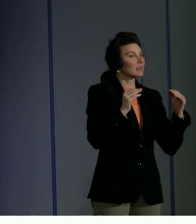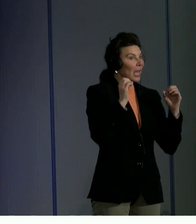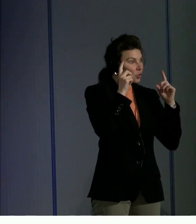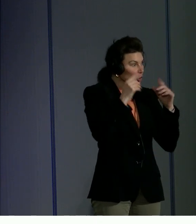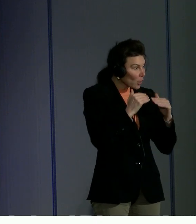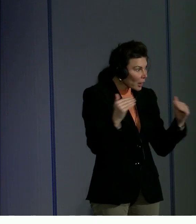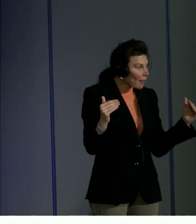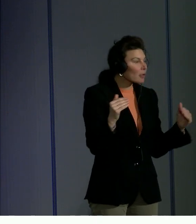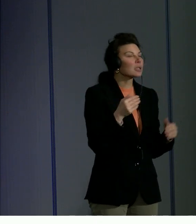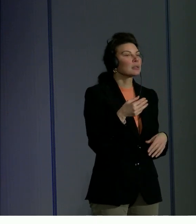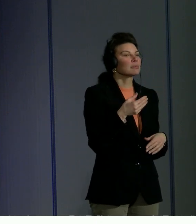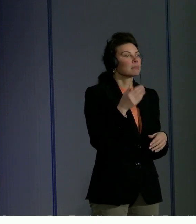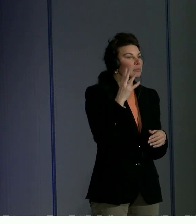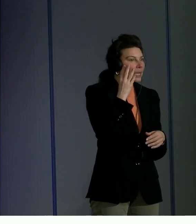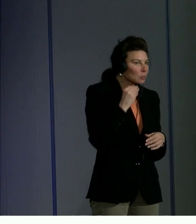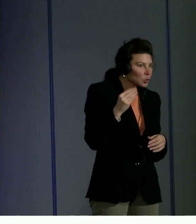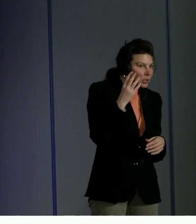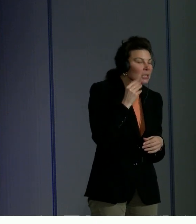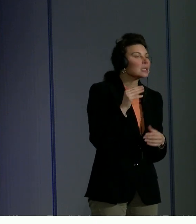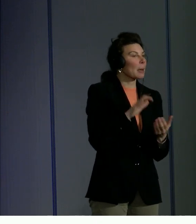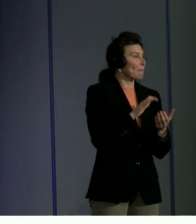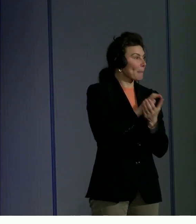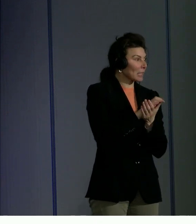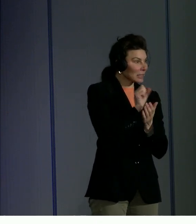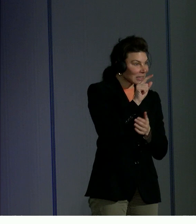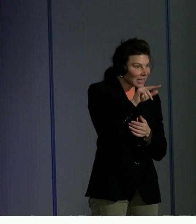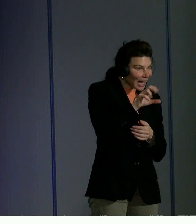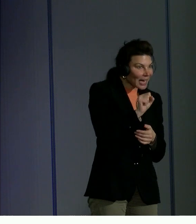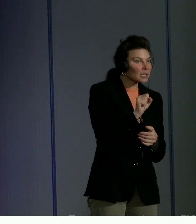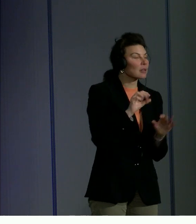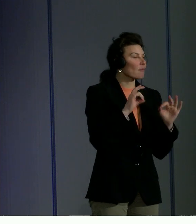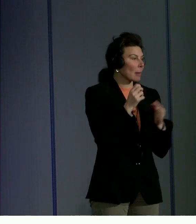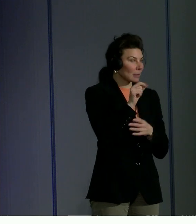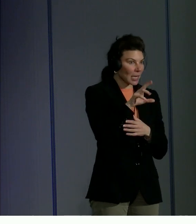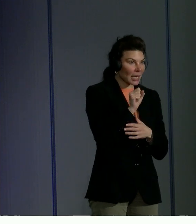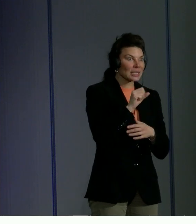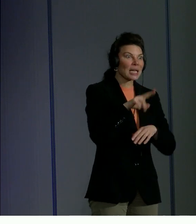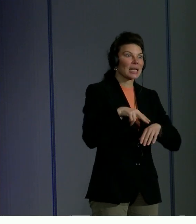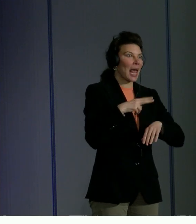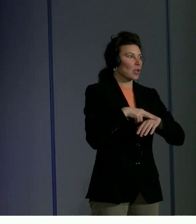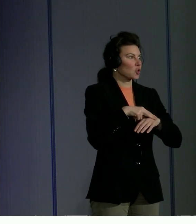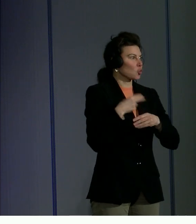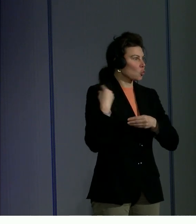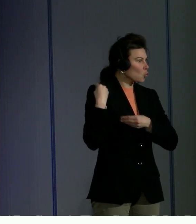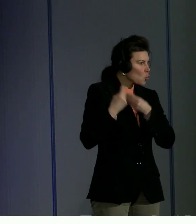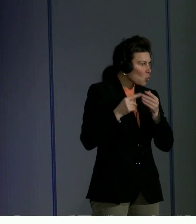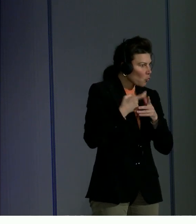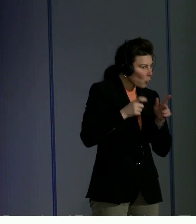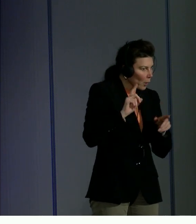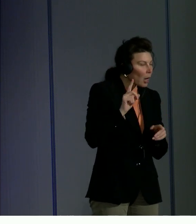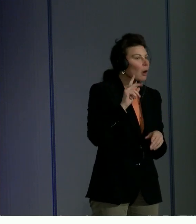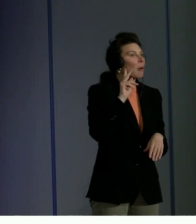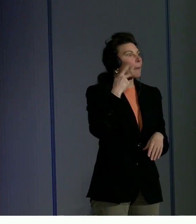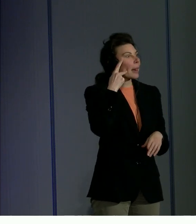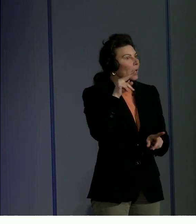marital/family status, national origin, political view, religion and many others.